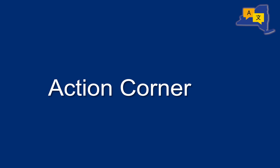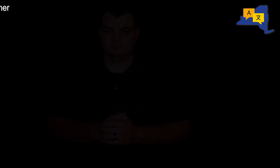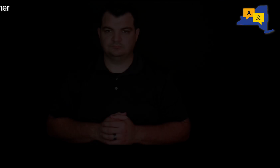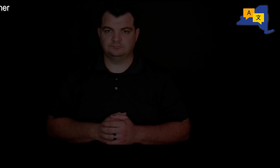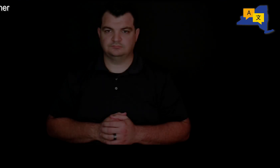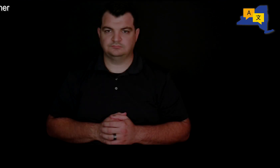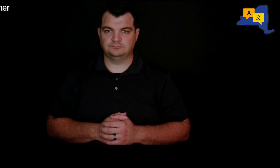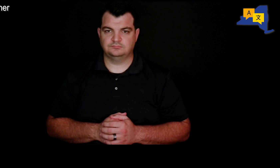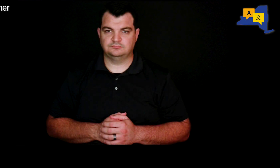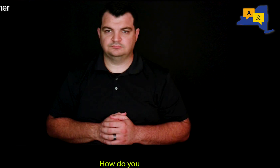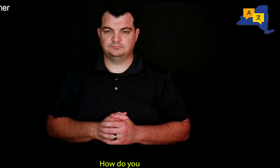How do you